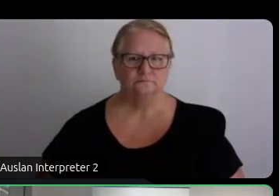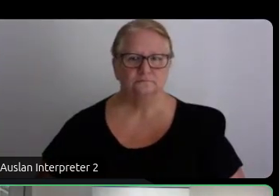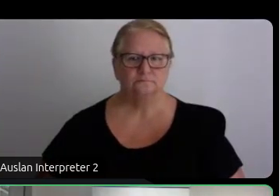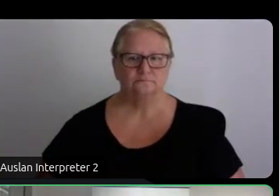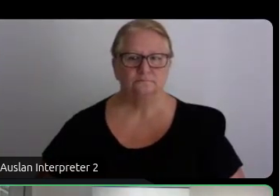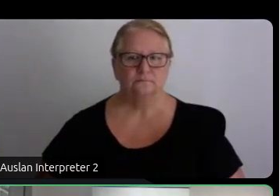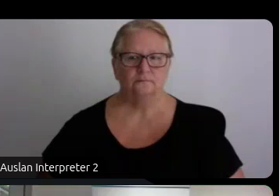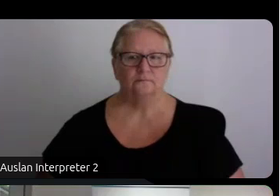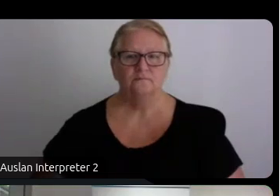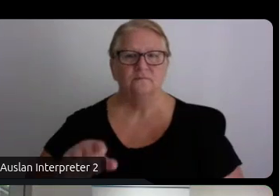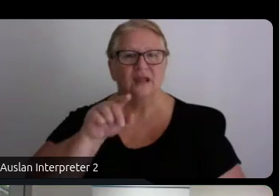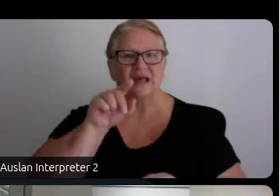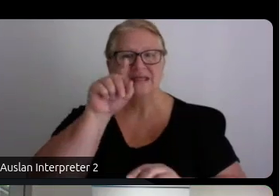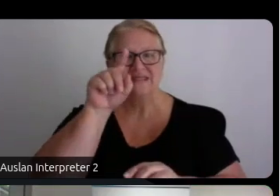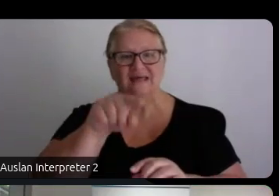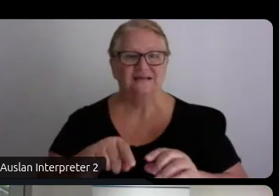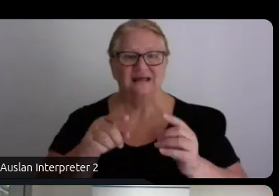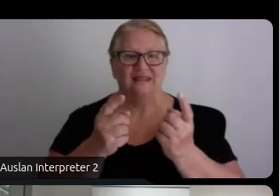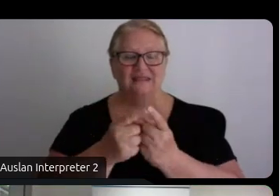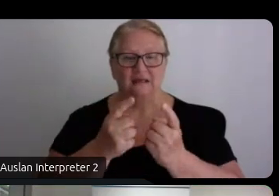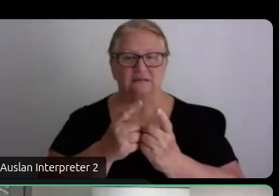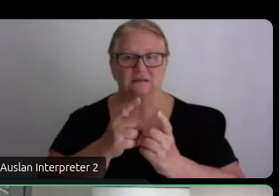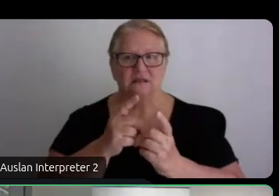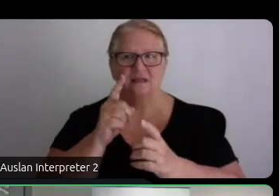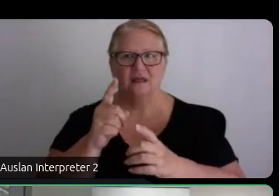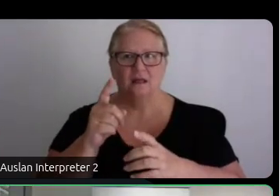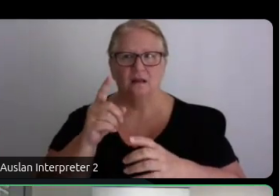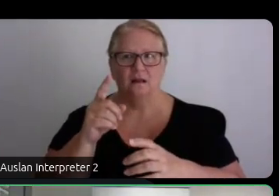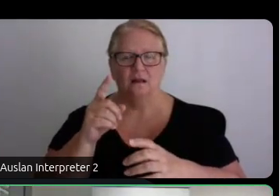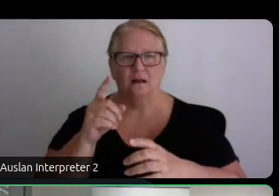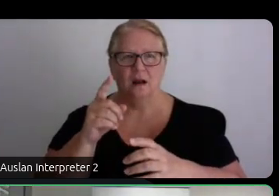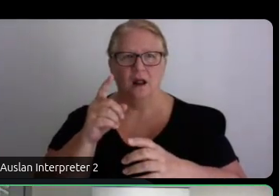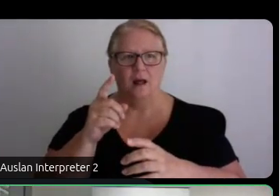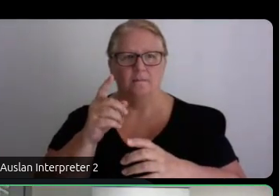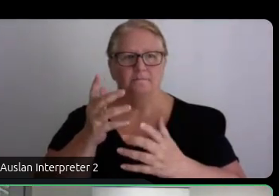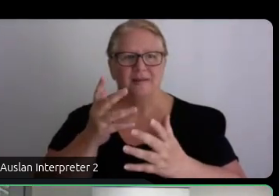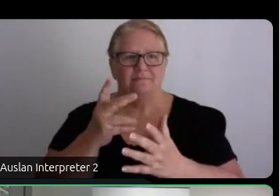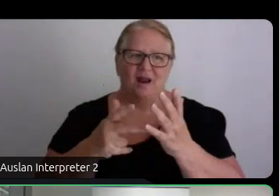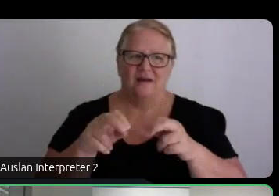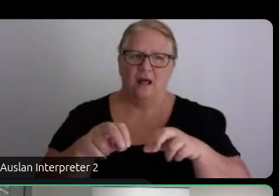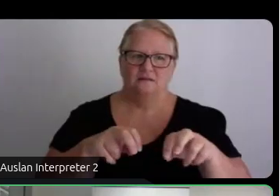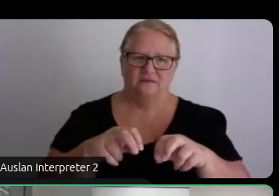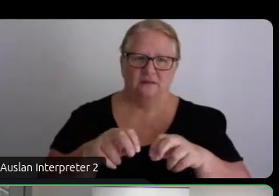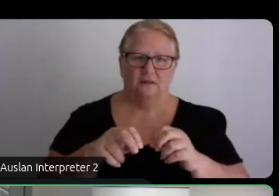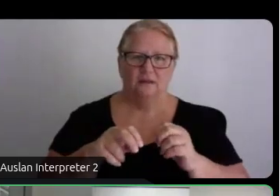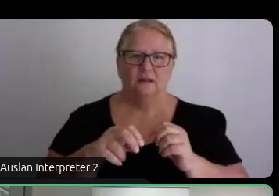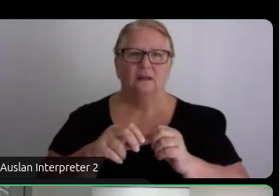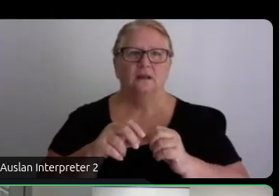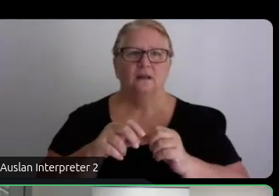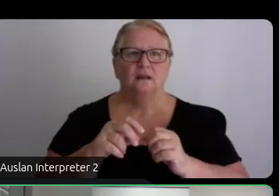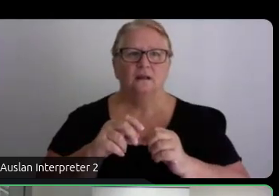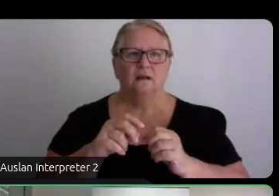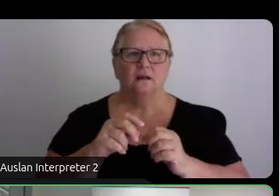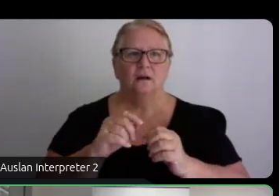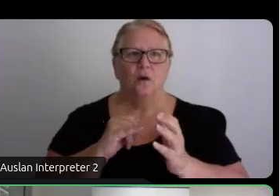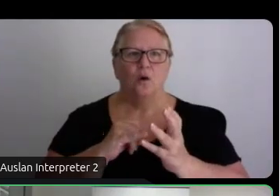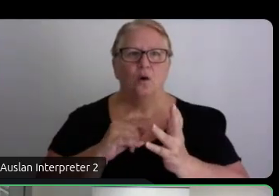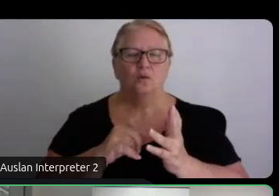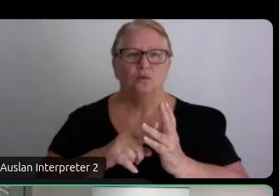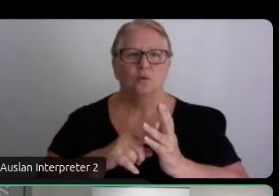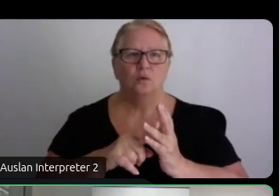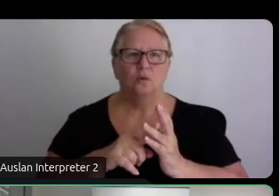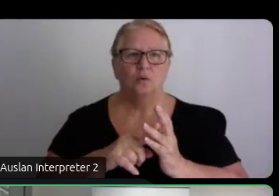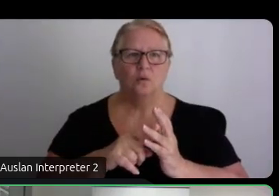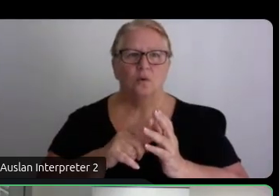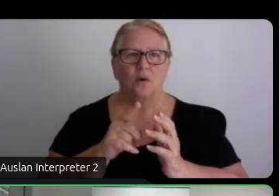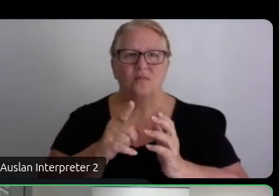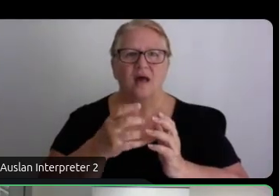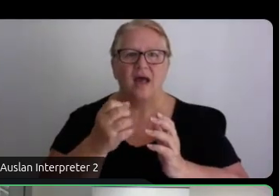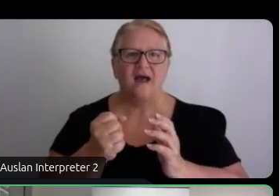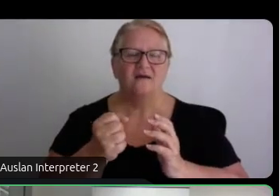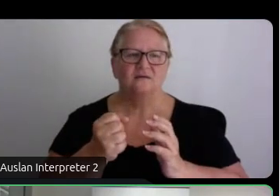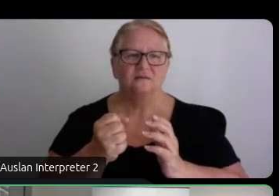of tasks that forms an activity. So importantly here, case law kind of has reflected that it's